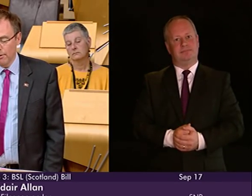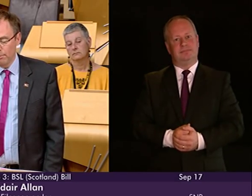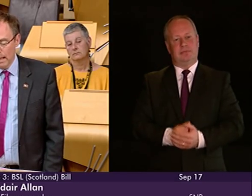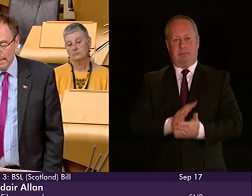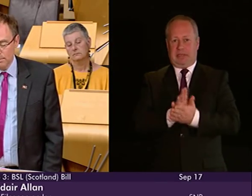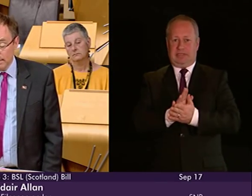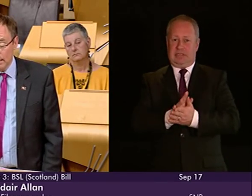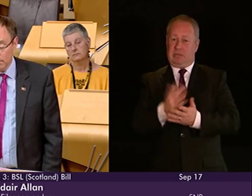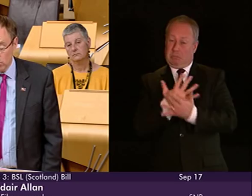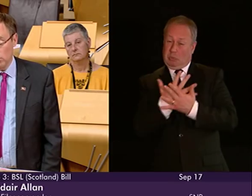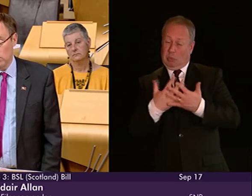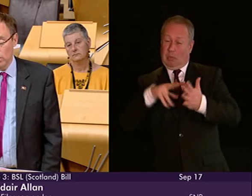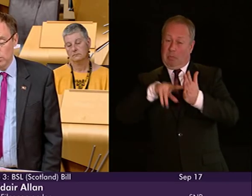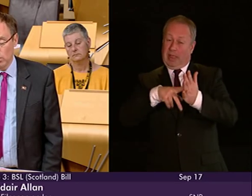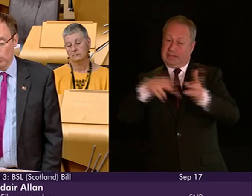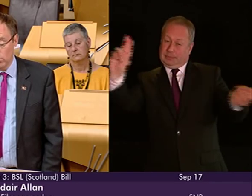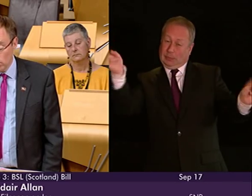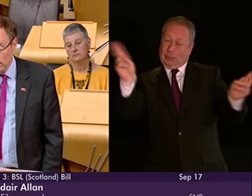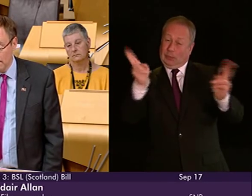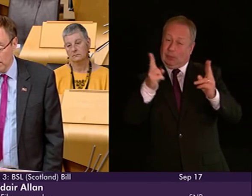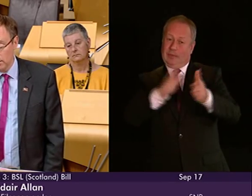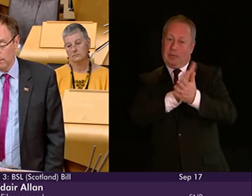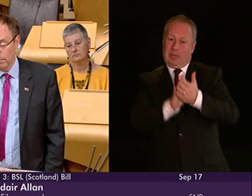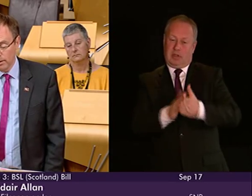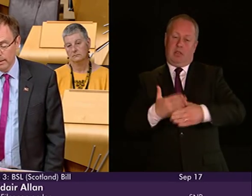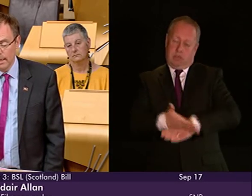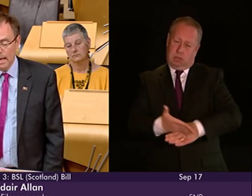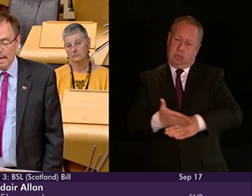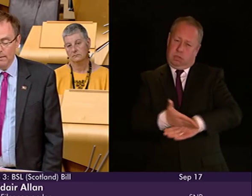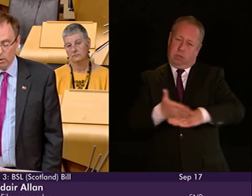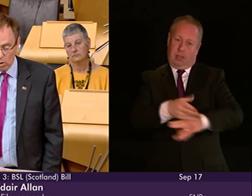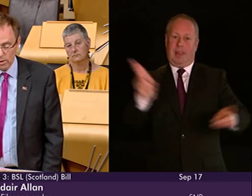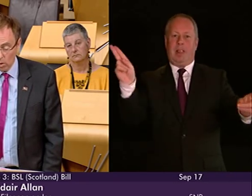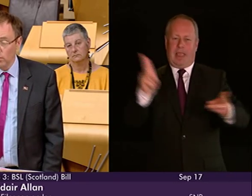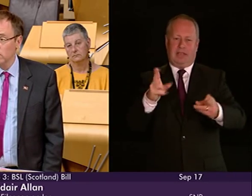number of plans that are produced, which will reduce the administrative burden and cost on